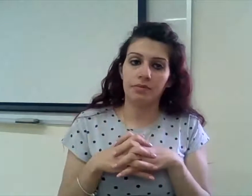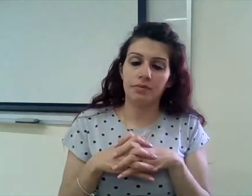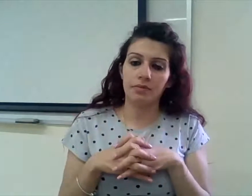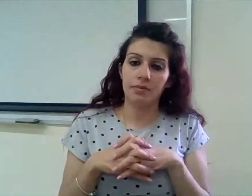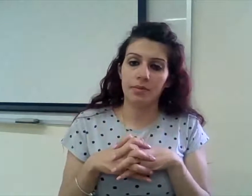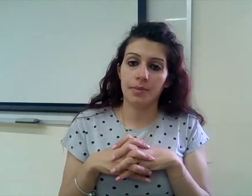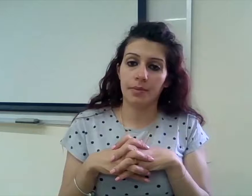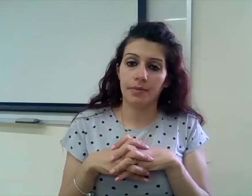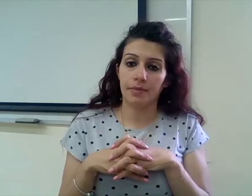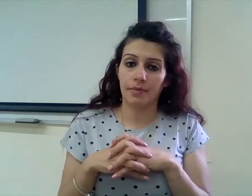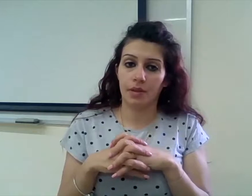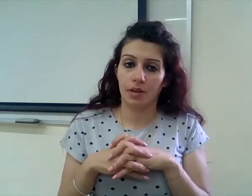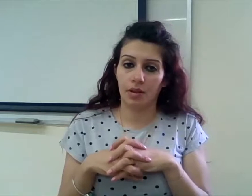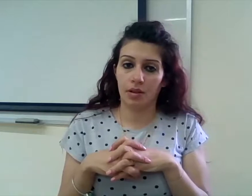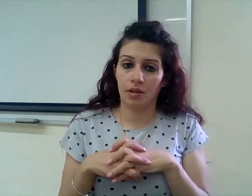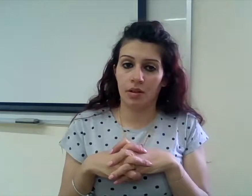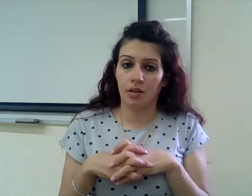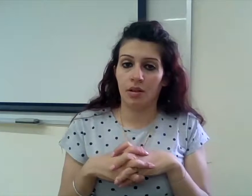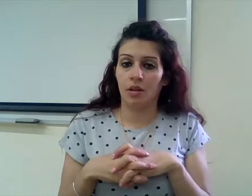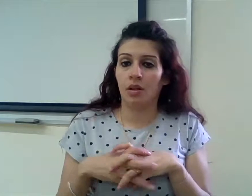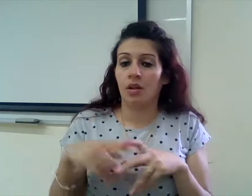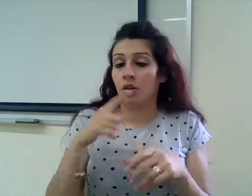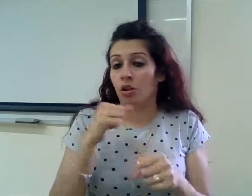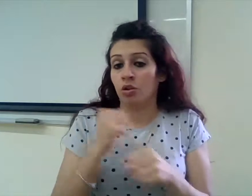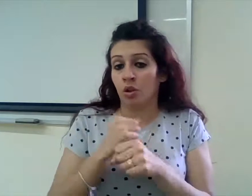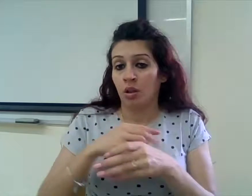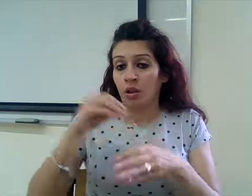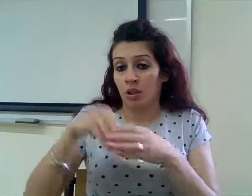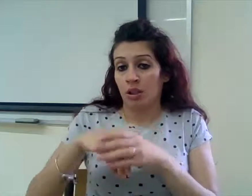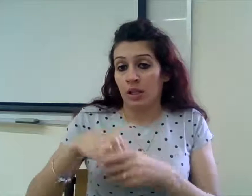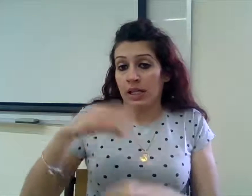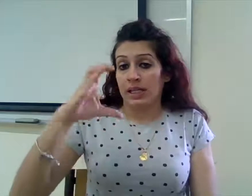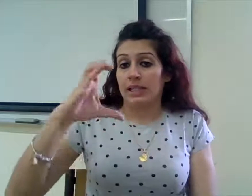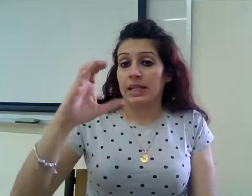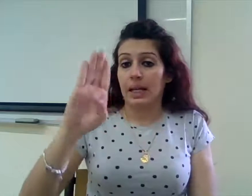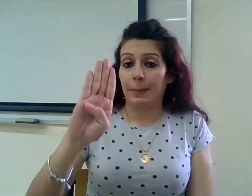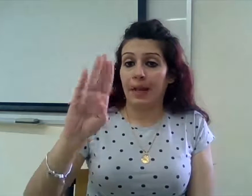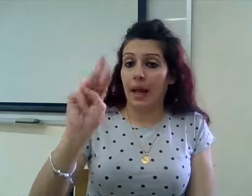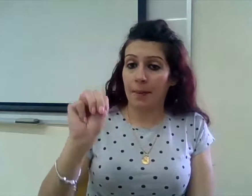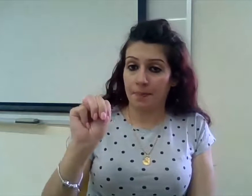international disability and development inclusive education Task Group and it's